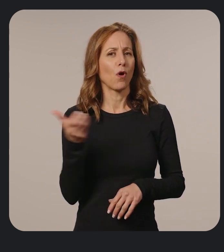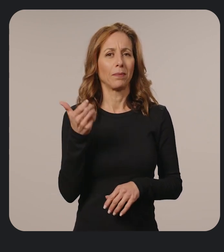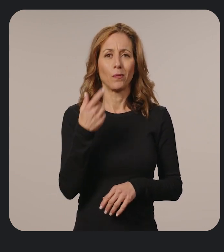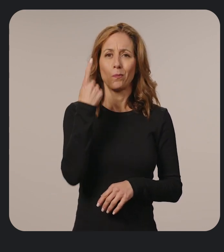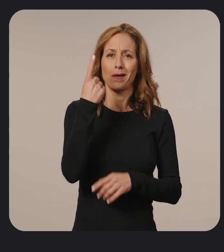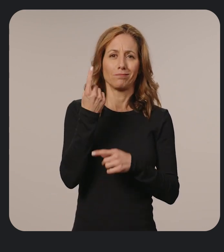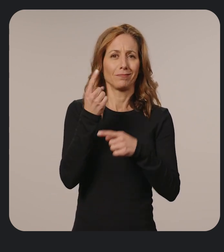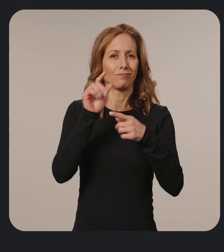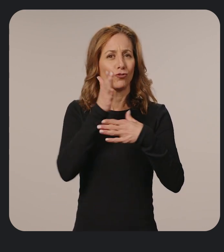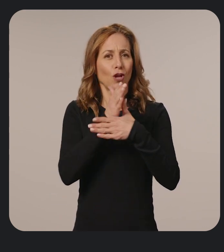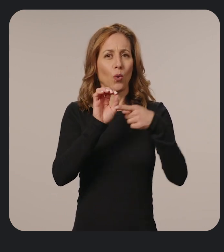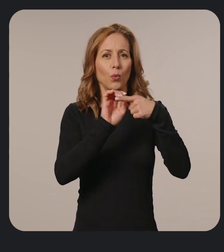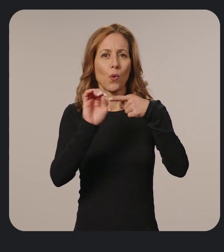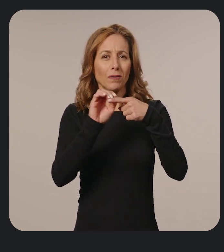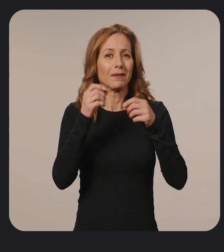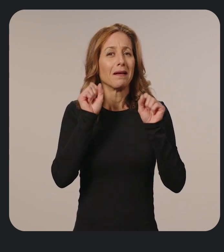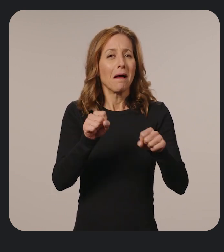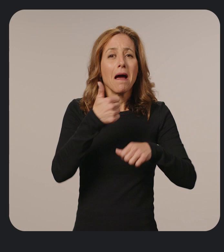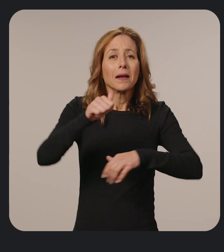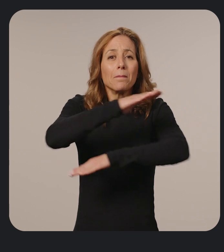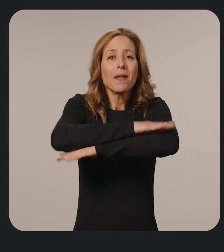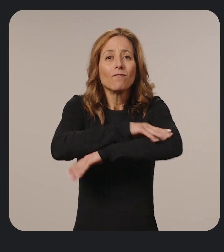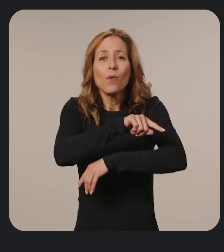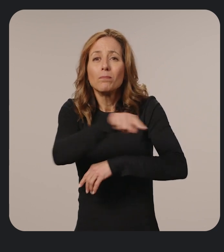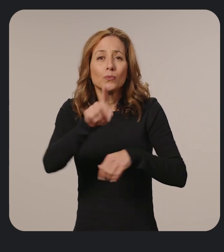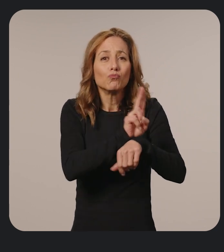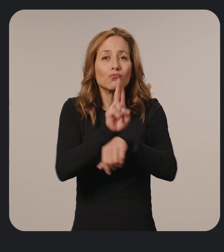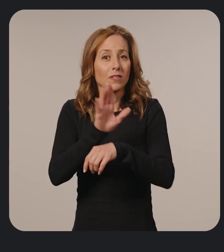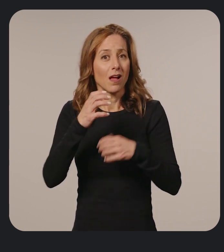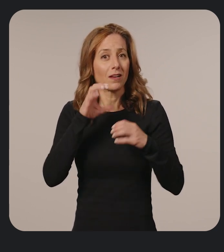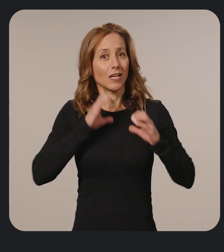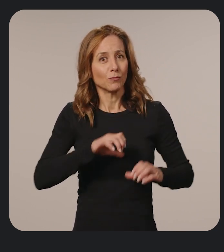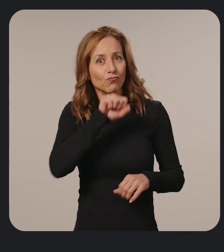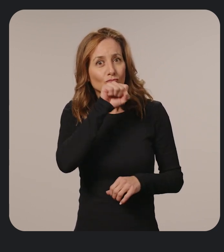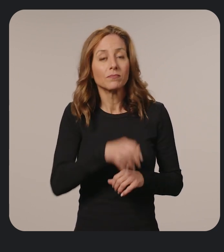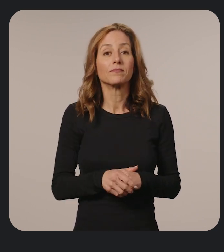A single shared code base enables any platform your customers care about.